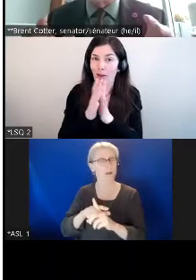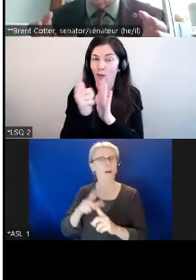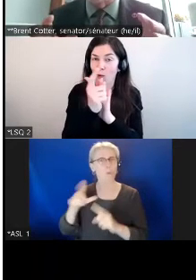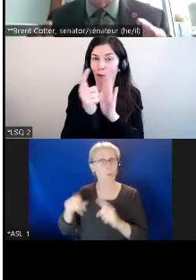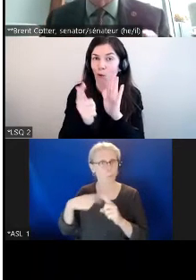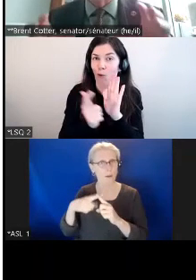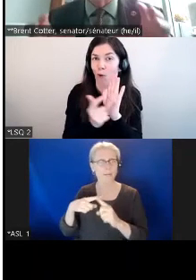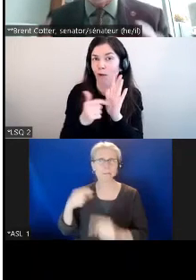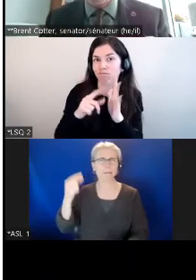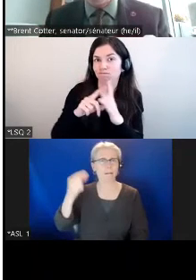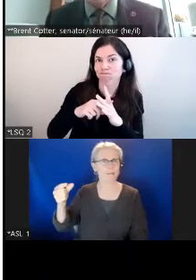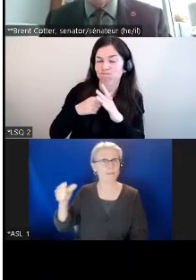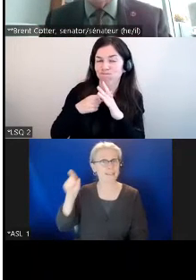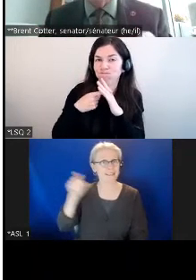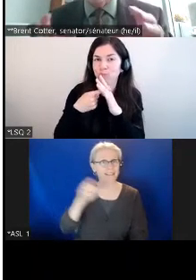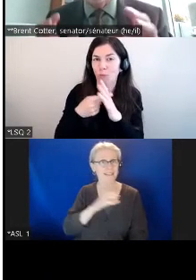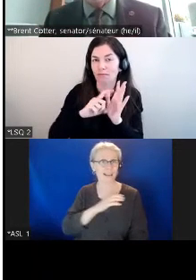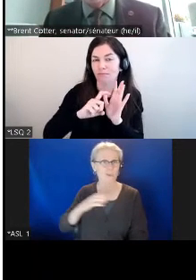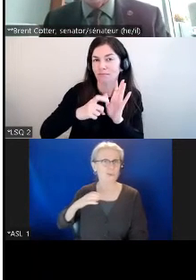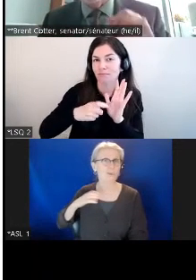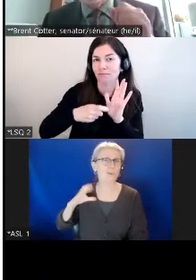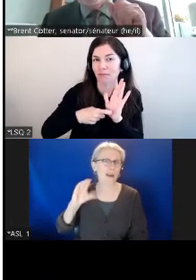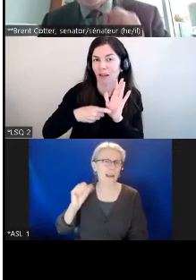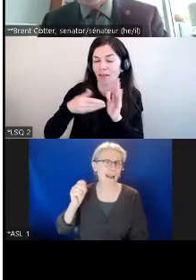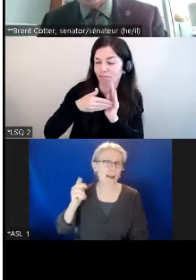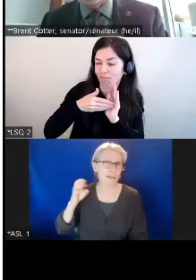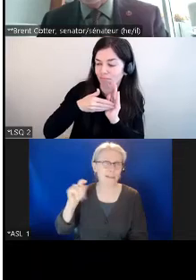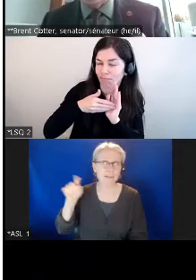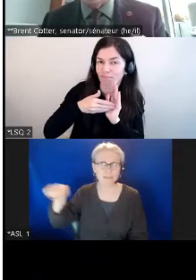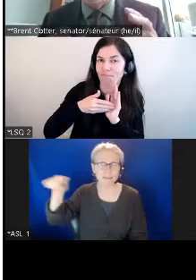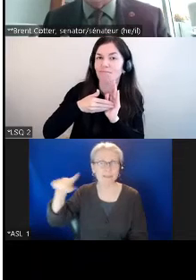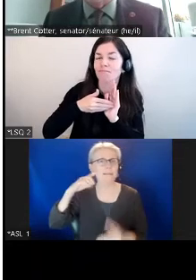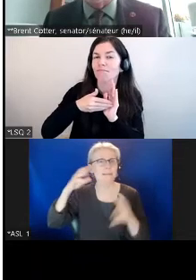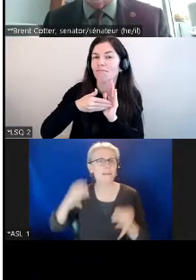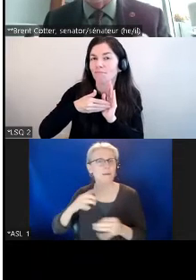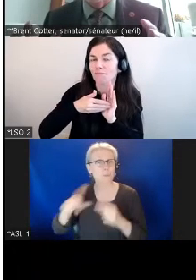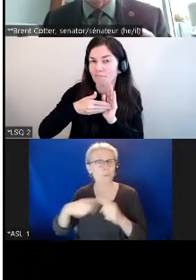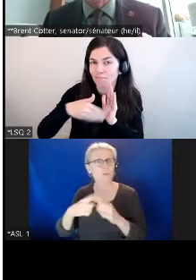ANOTHER PHRASE FOR THE CABINET, DECIDES THAT IT KICKS IN AND REALLY BECOMES